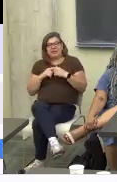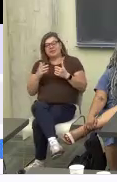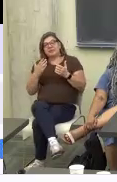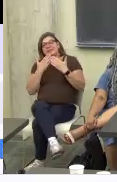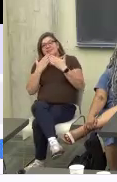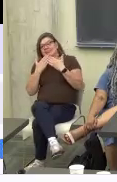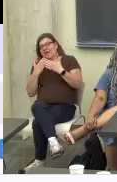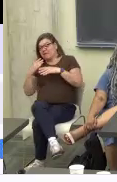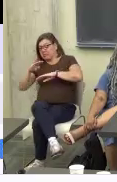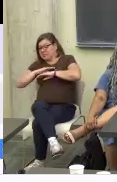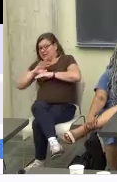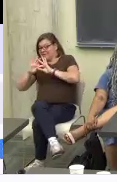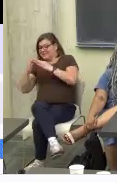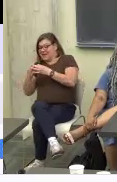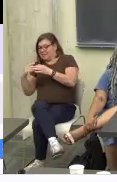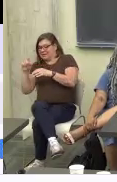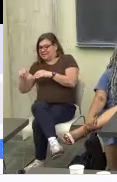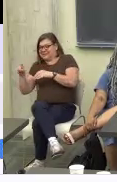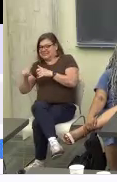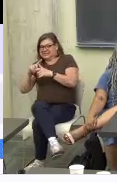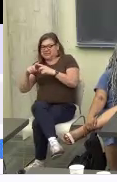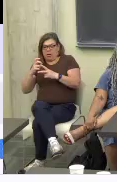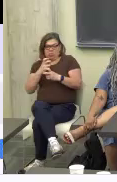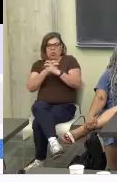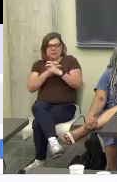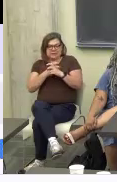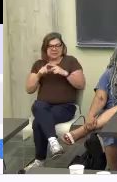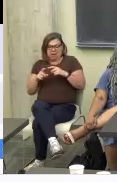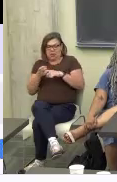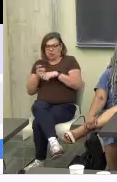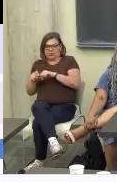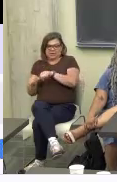meeting your family needs is not poisoned by destroying that possibility for someone else.